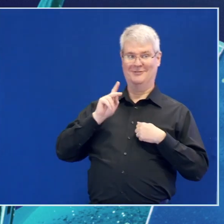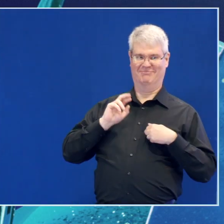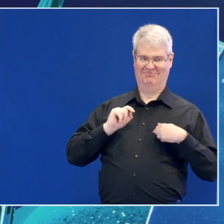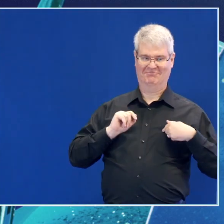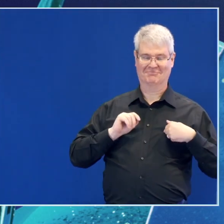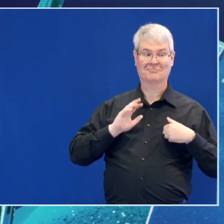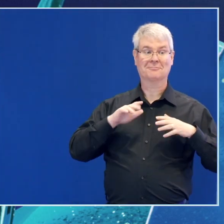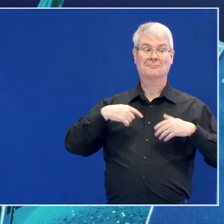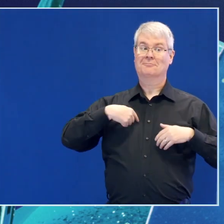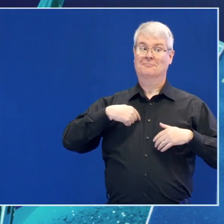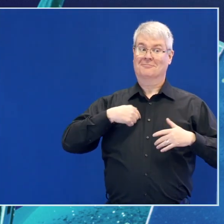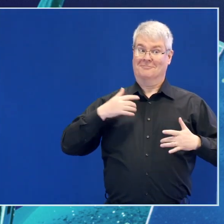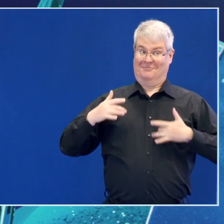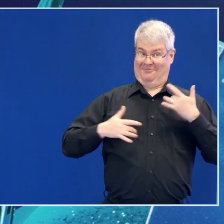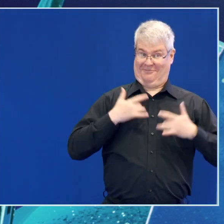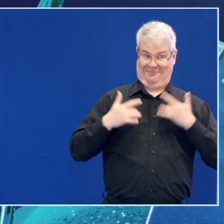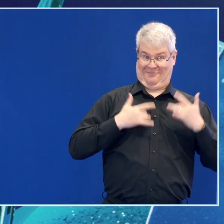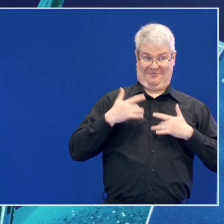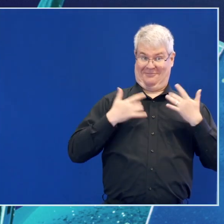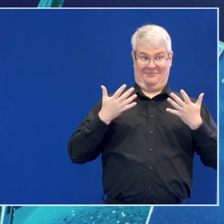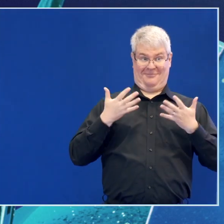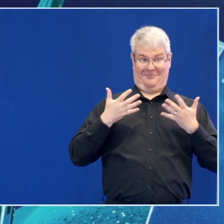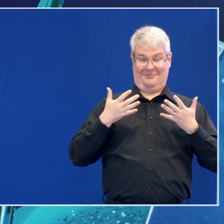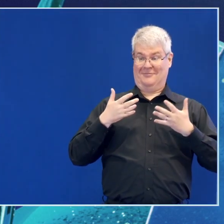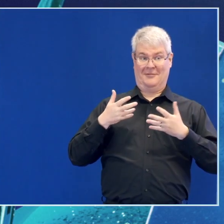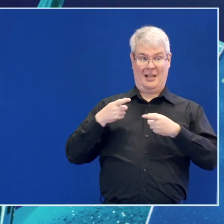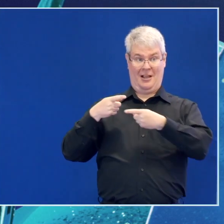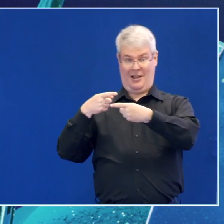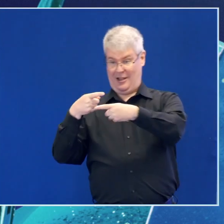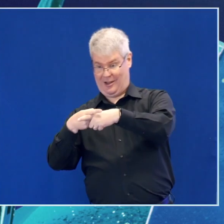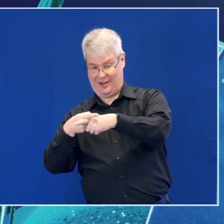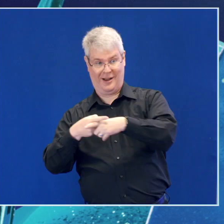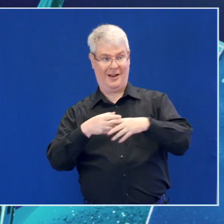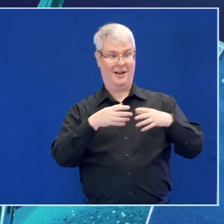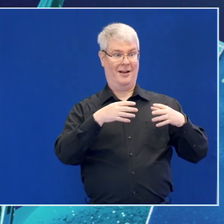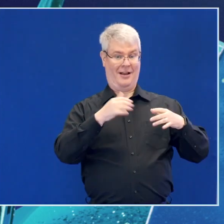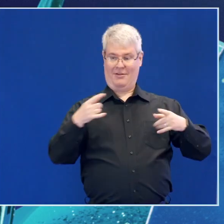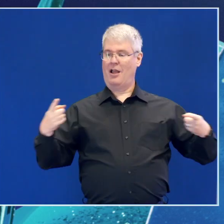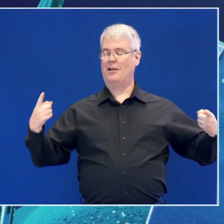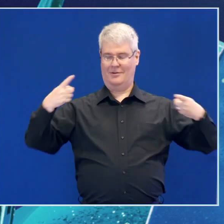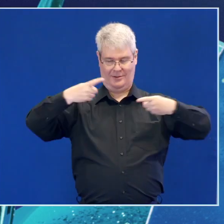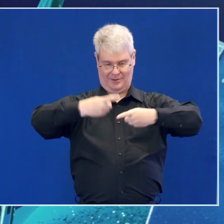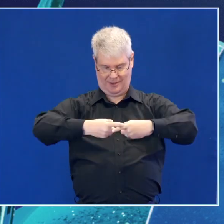of accessibility and innovation. Right now, we are helping ensure